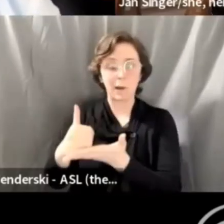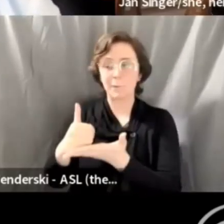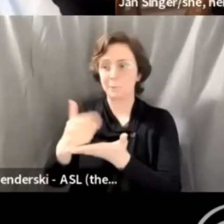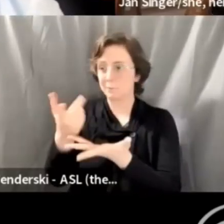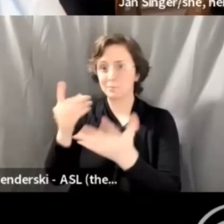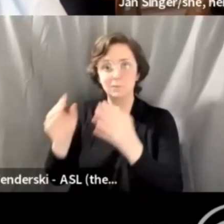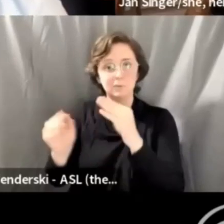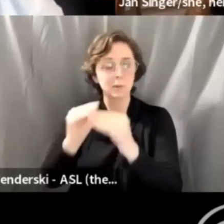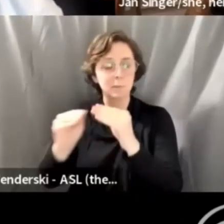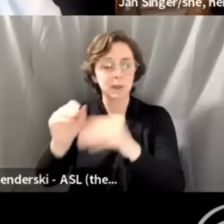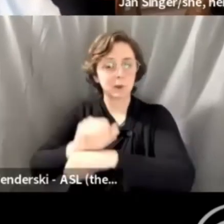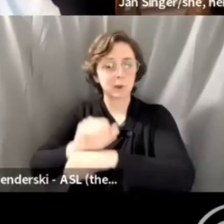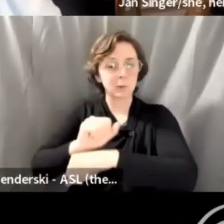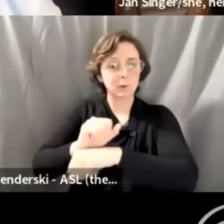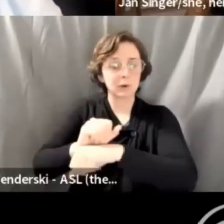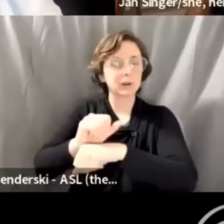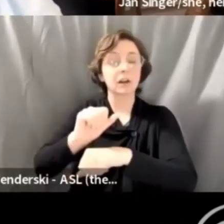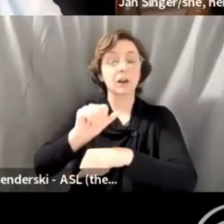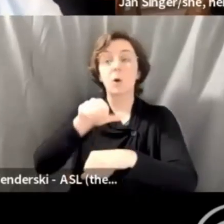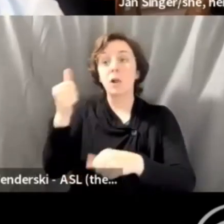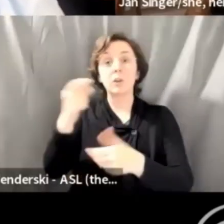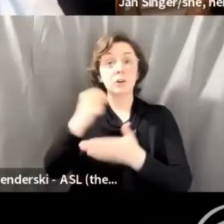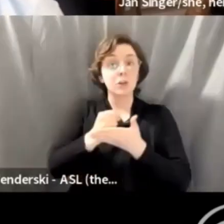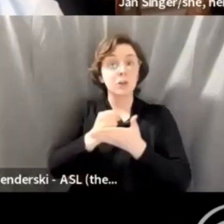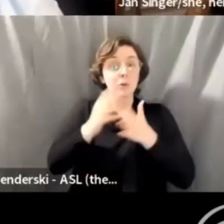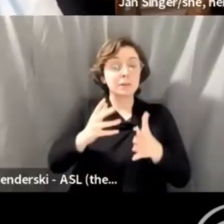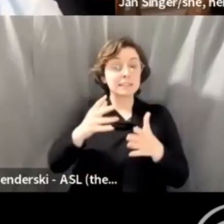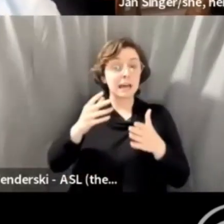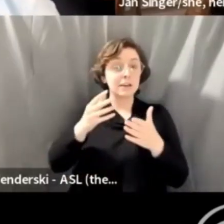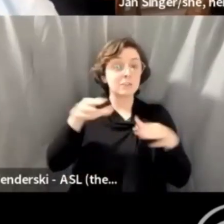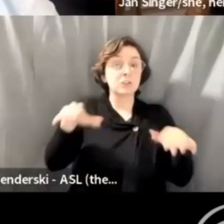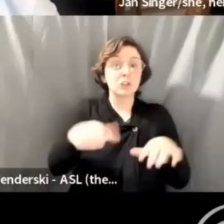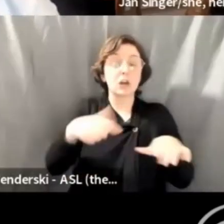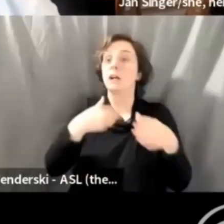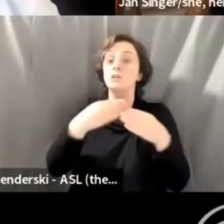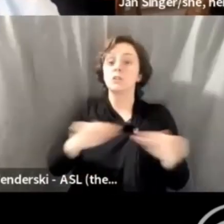Not to make up for what other therapists have done, but to say how do we heal from that?